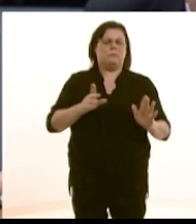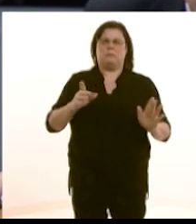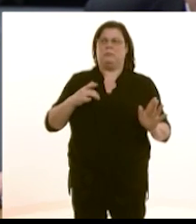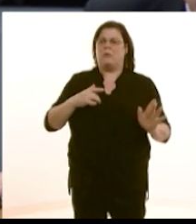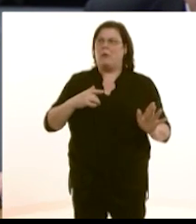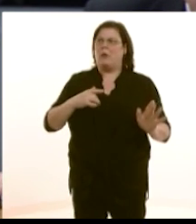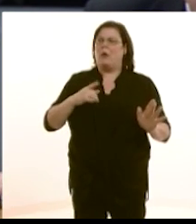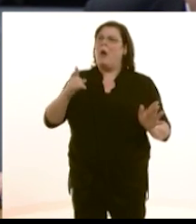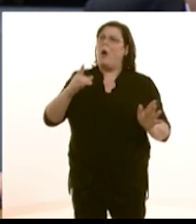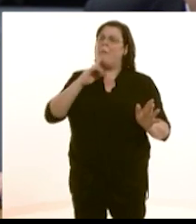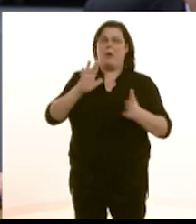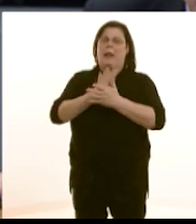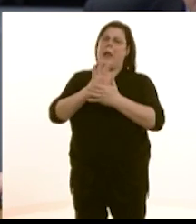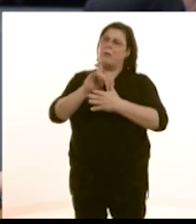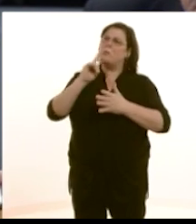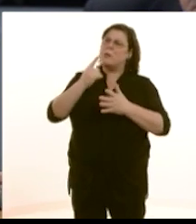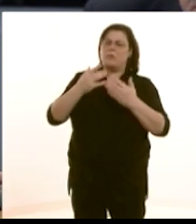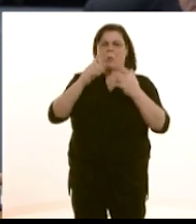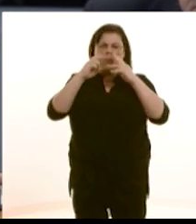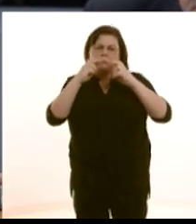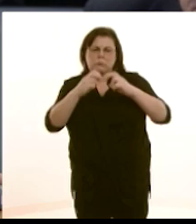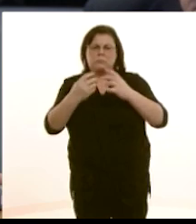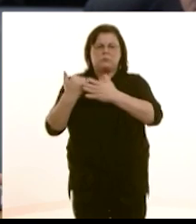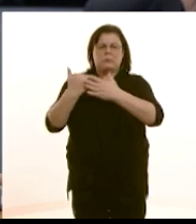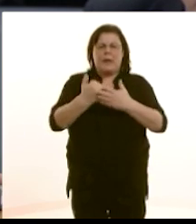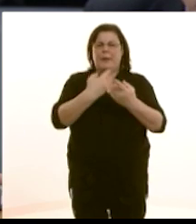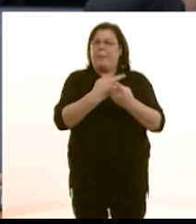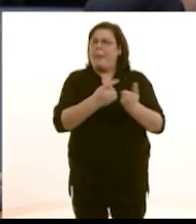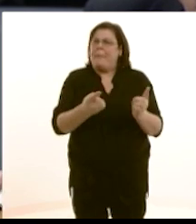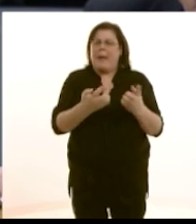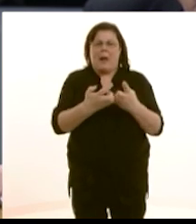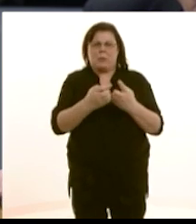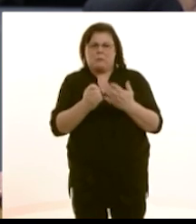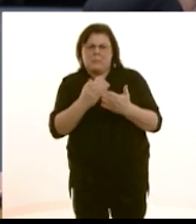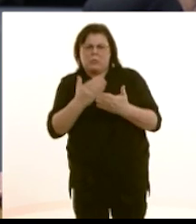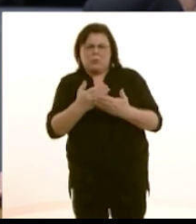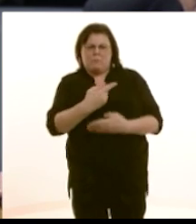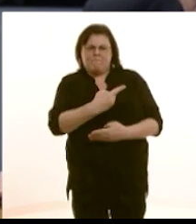more initiatives being pursued by the Government to try and ensure that there is a future.